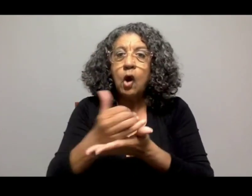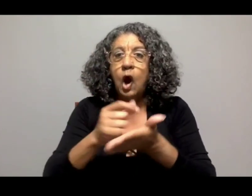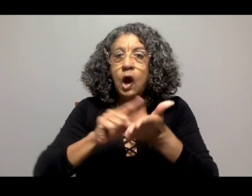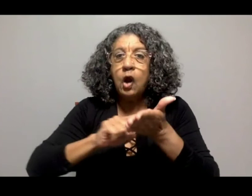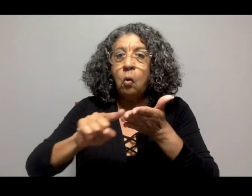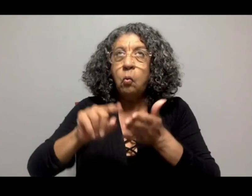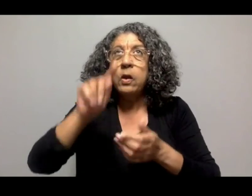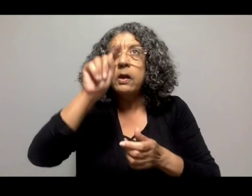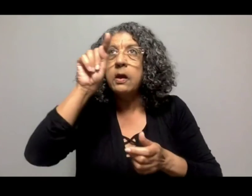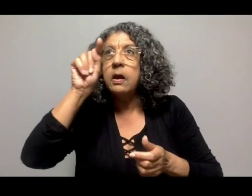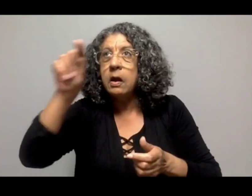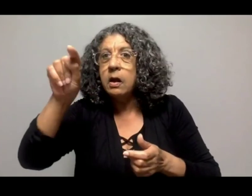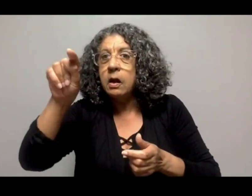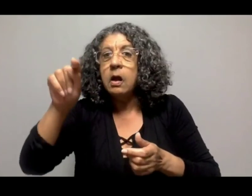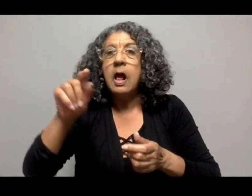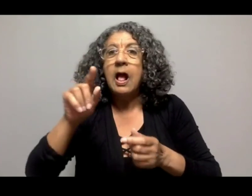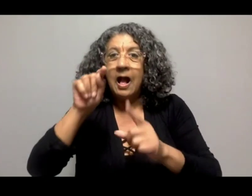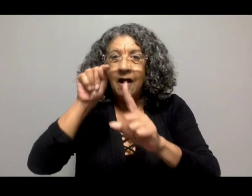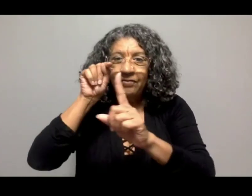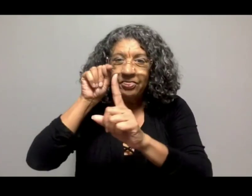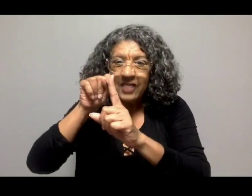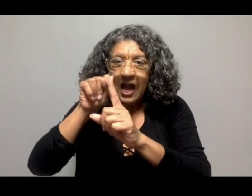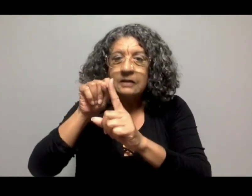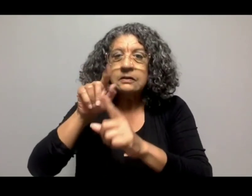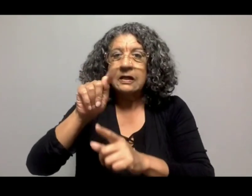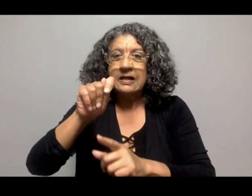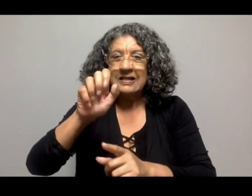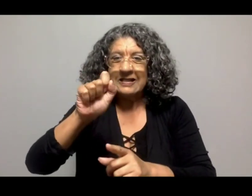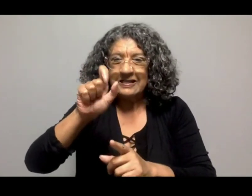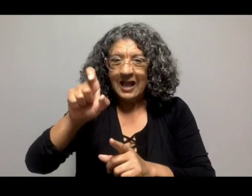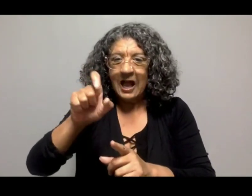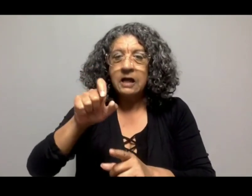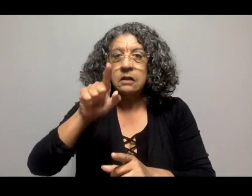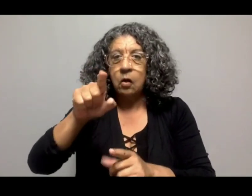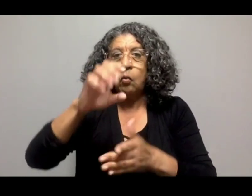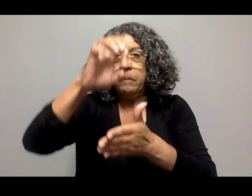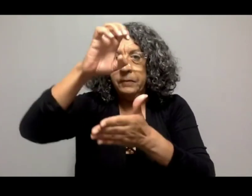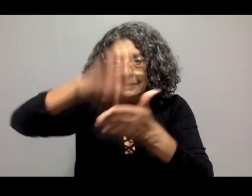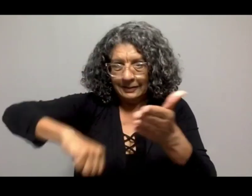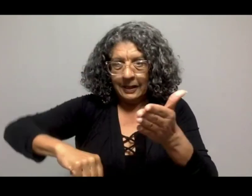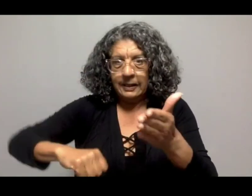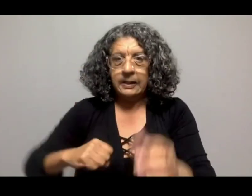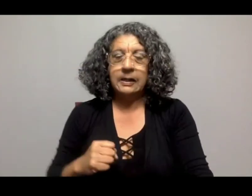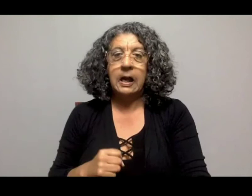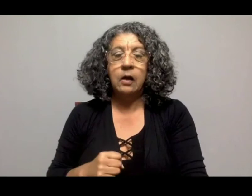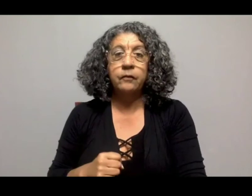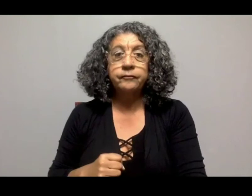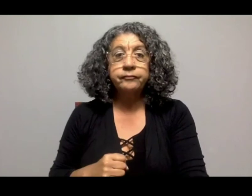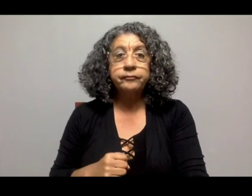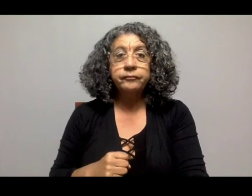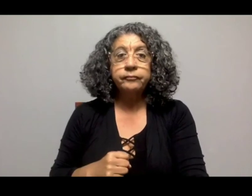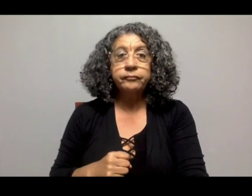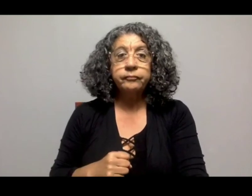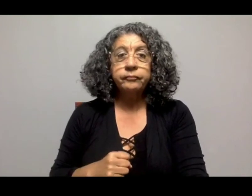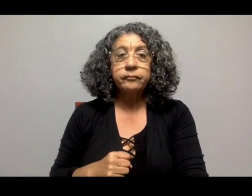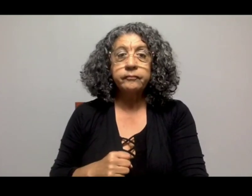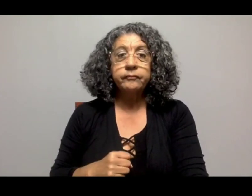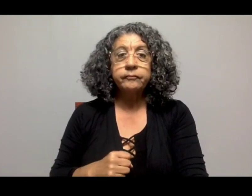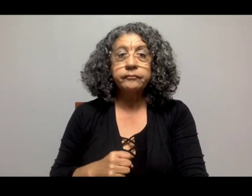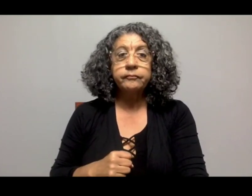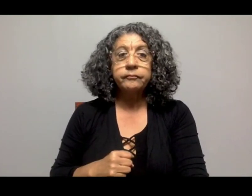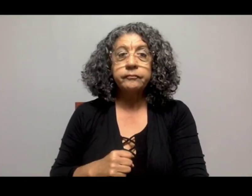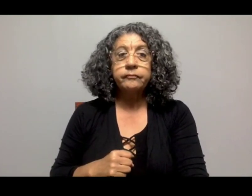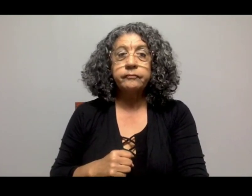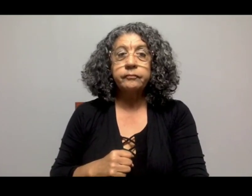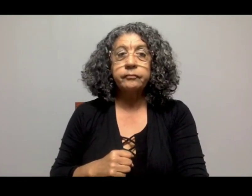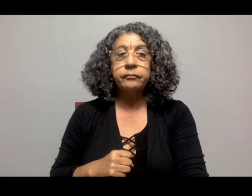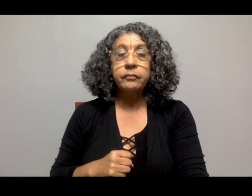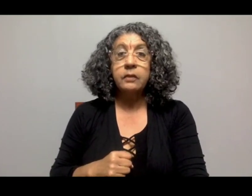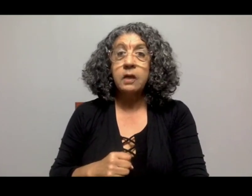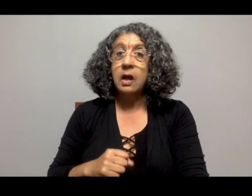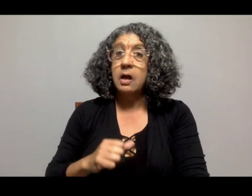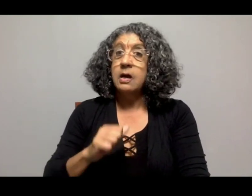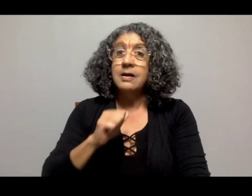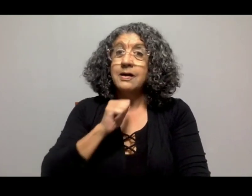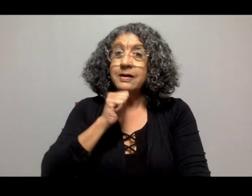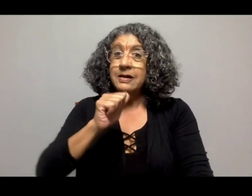of a tax deduction they need to take out of your pay.